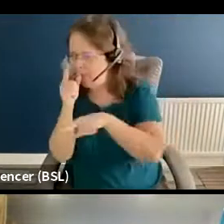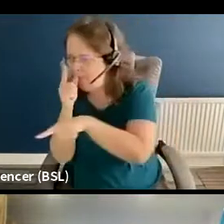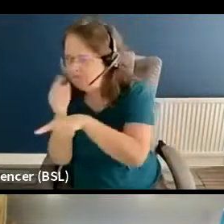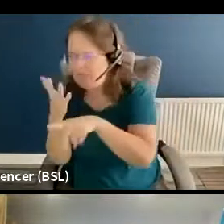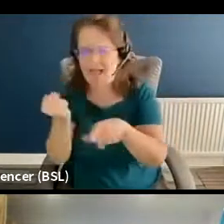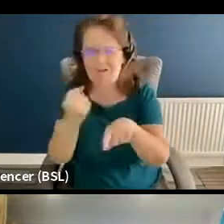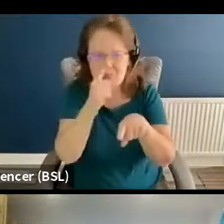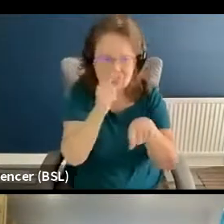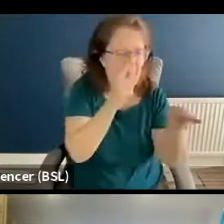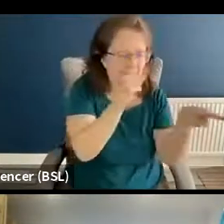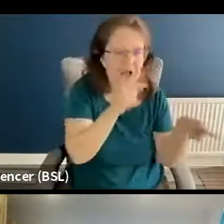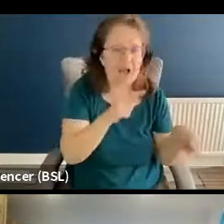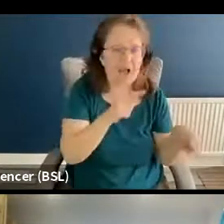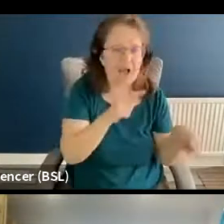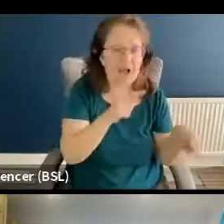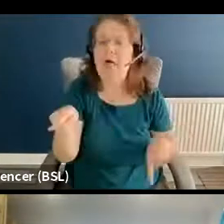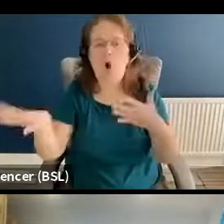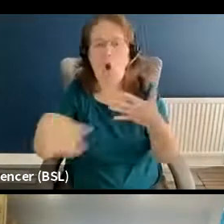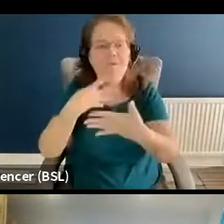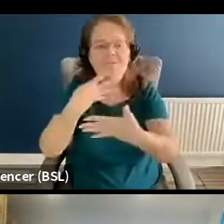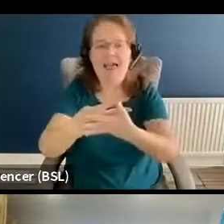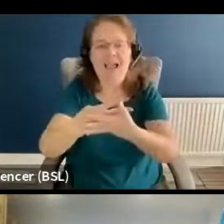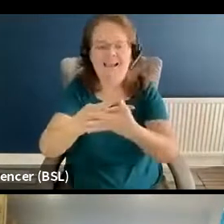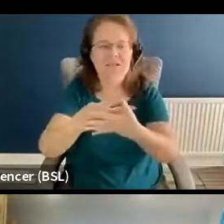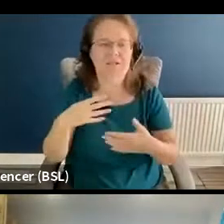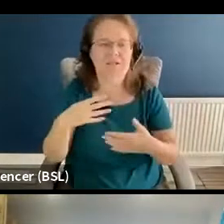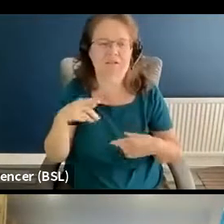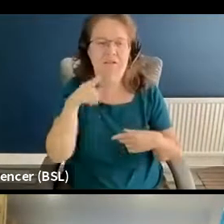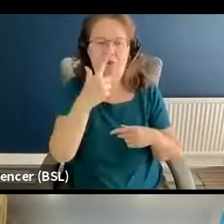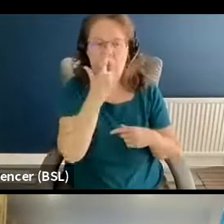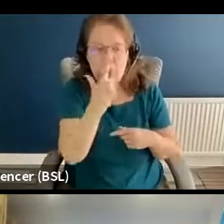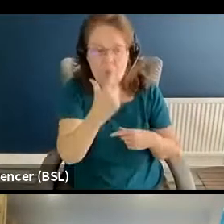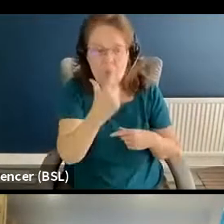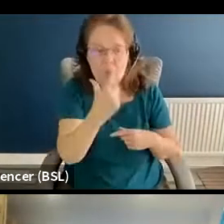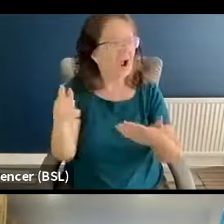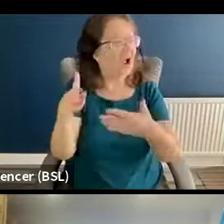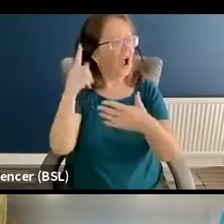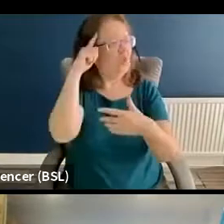but those are not overlays. Anybody that thinks you can just overlay three lines of code.